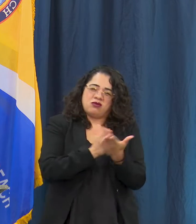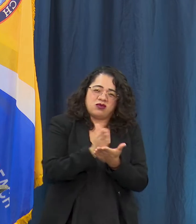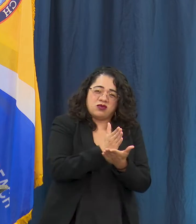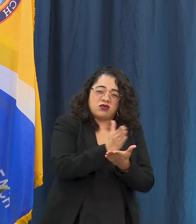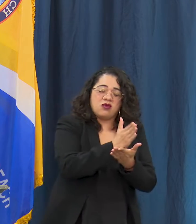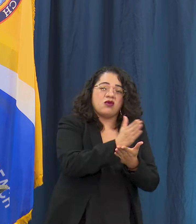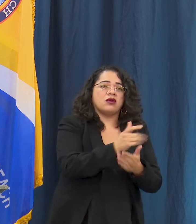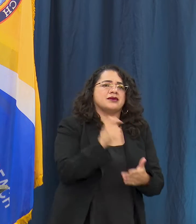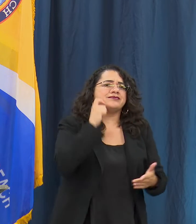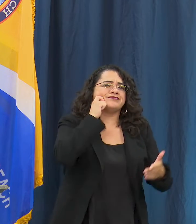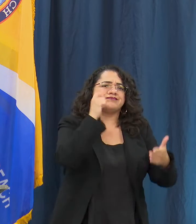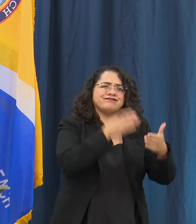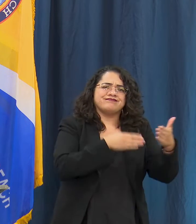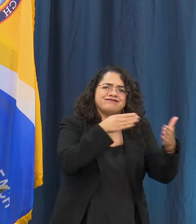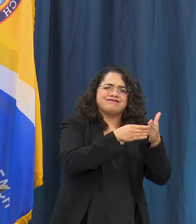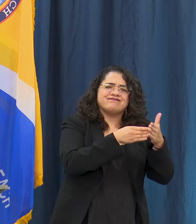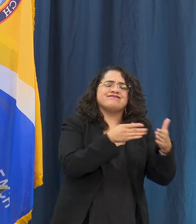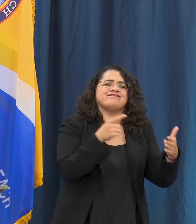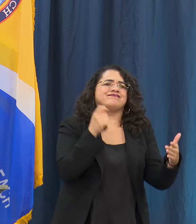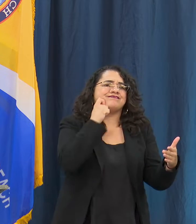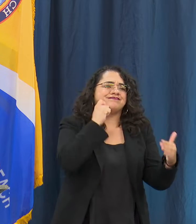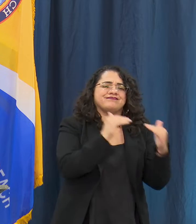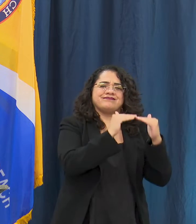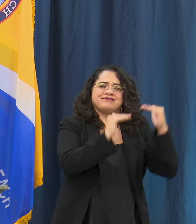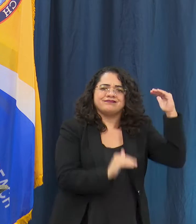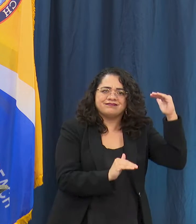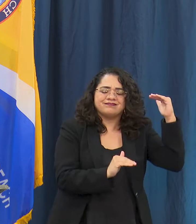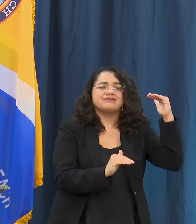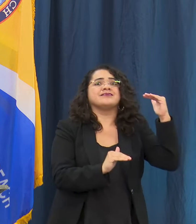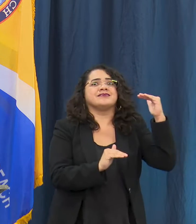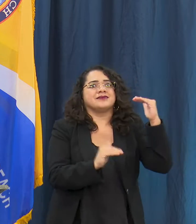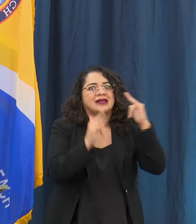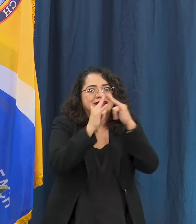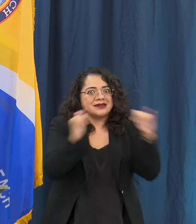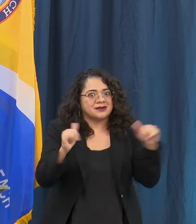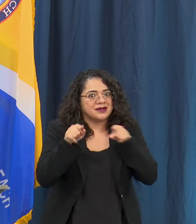country, not just the health crisis that's in front of us, but also the